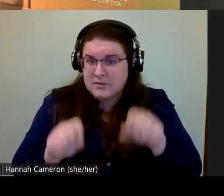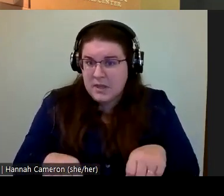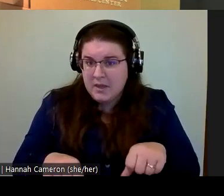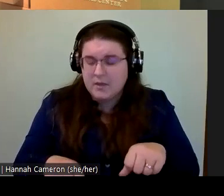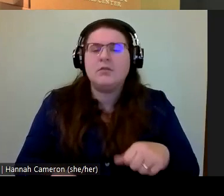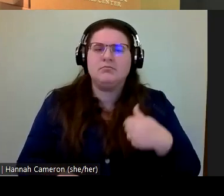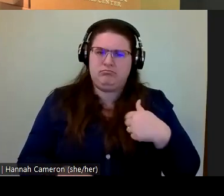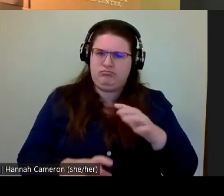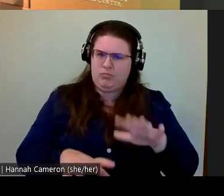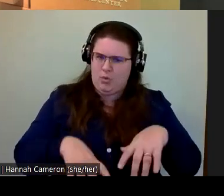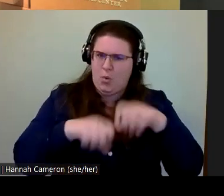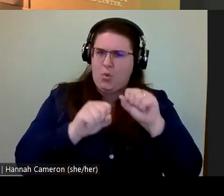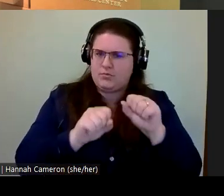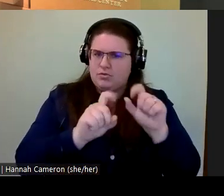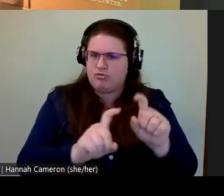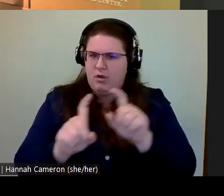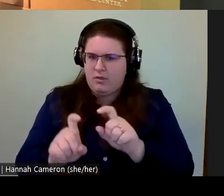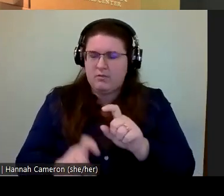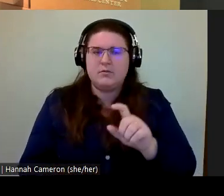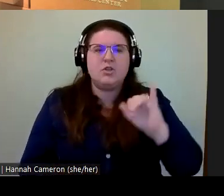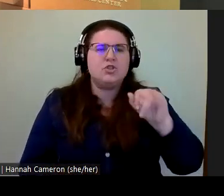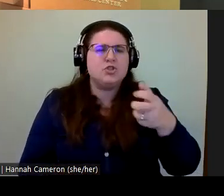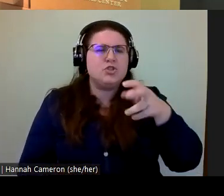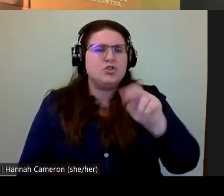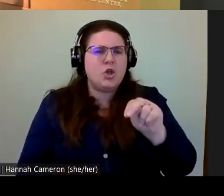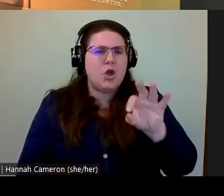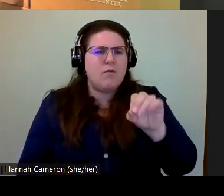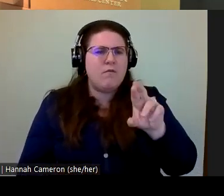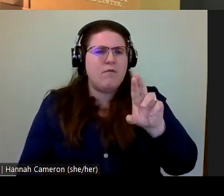uh John Fortney who's one of my colleagues at the University of Washington is the pi on this trial